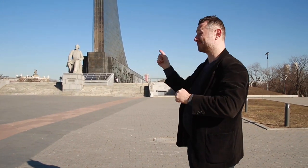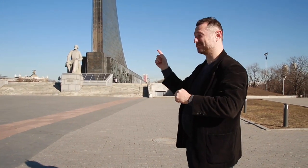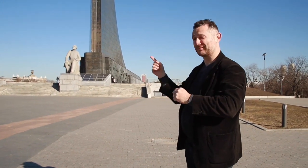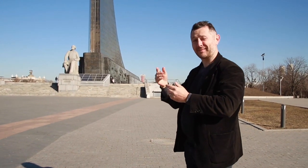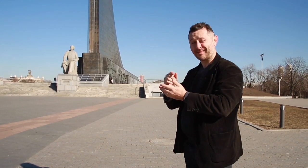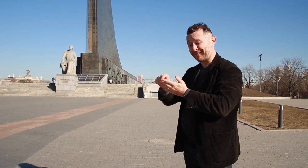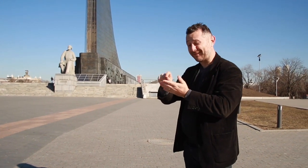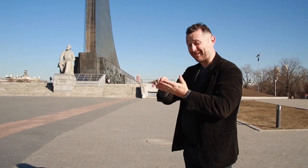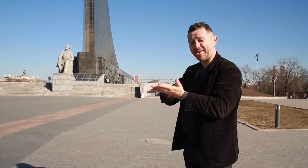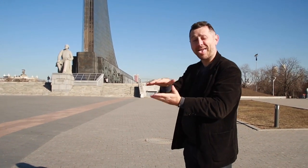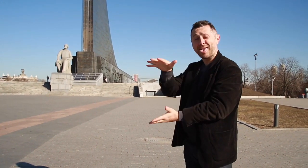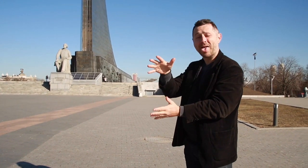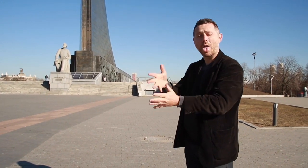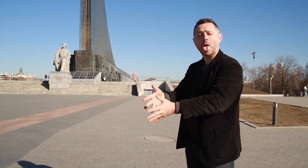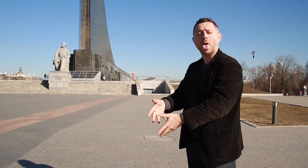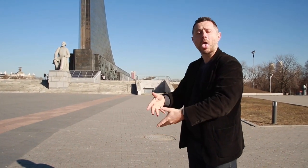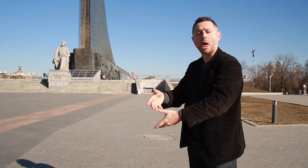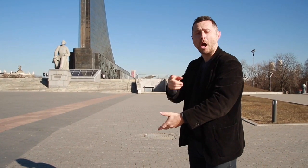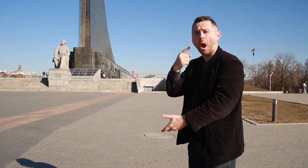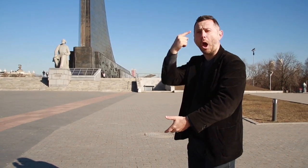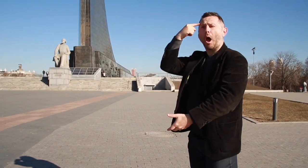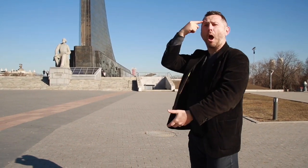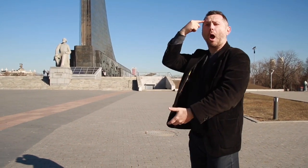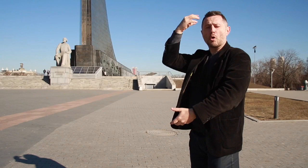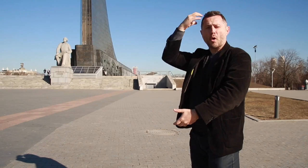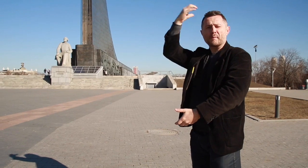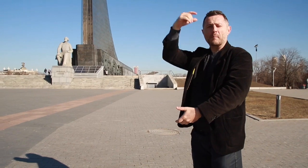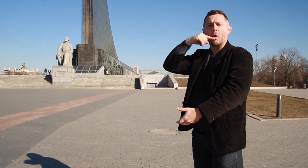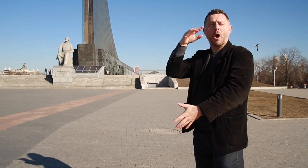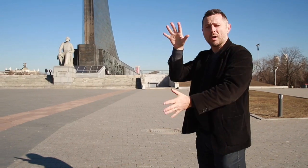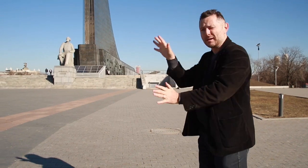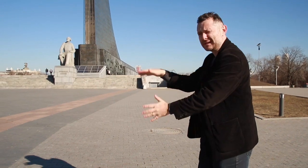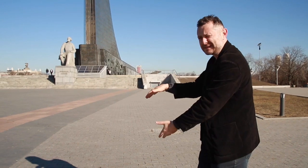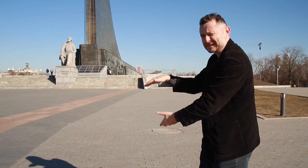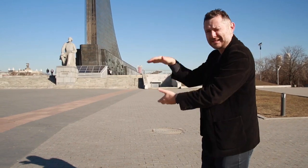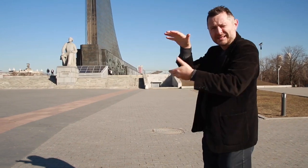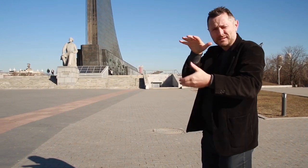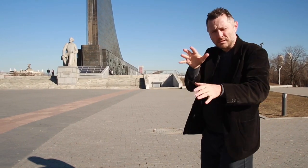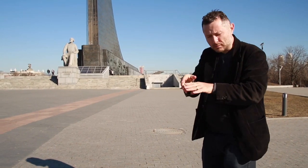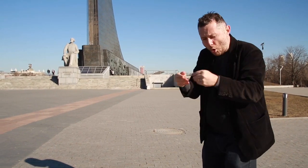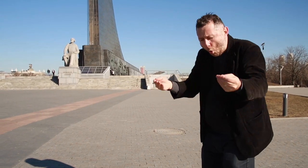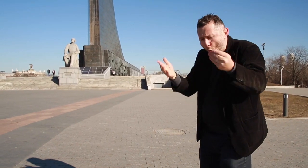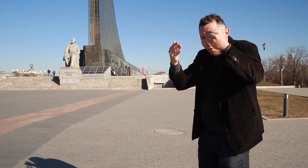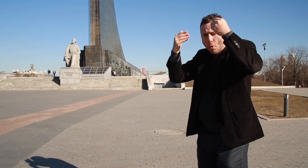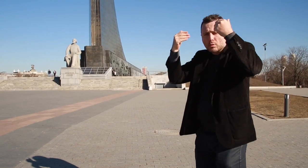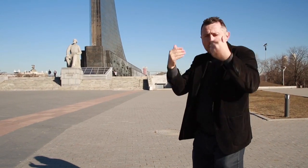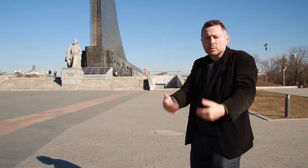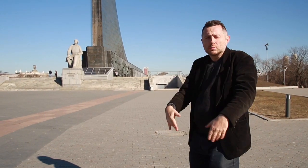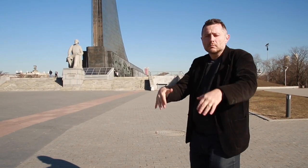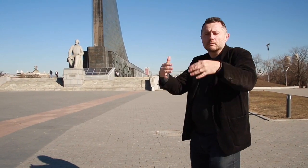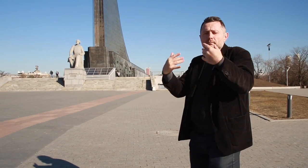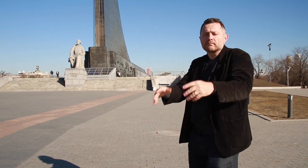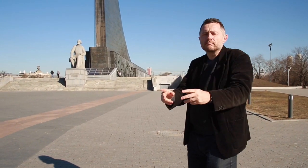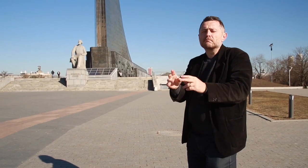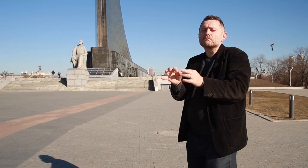forgotten papers and theories. They could not believe how important his theories were and caught up